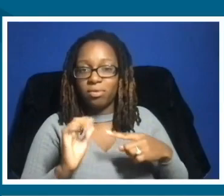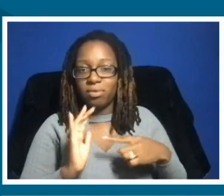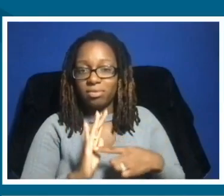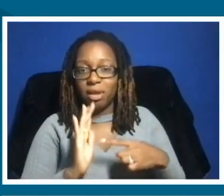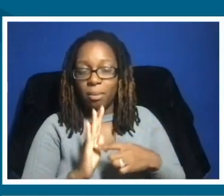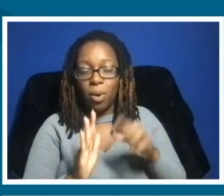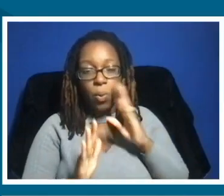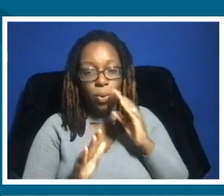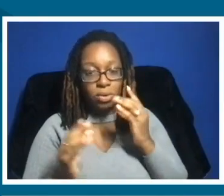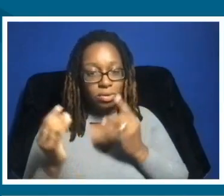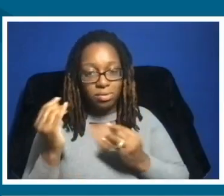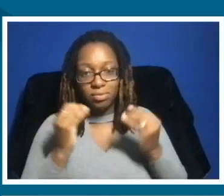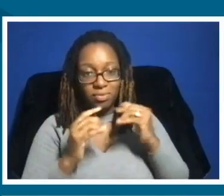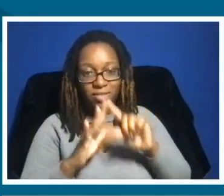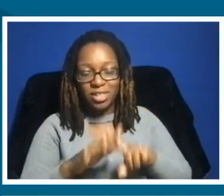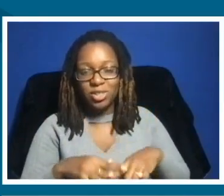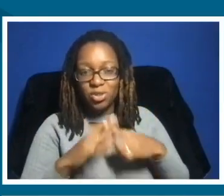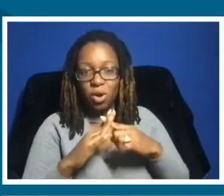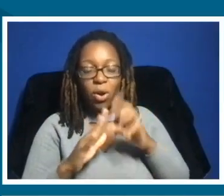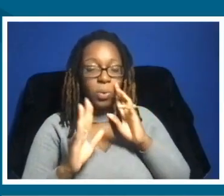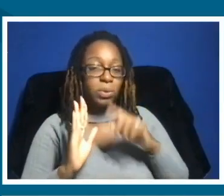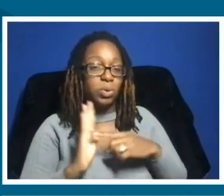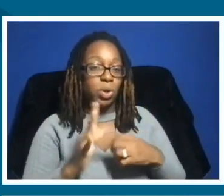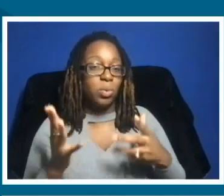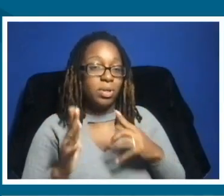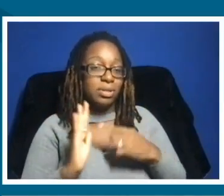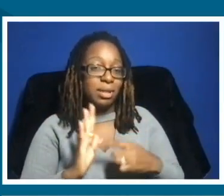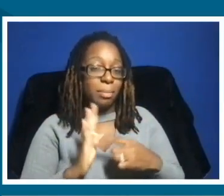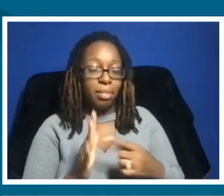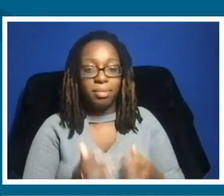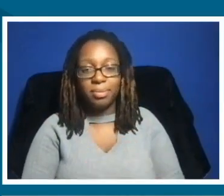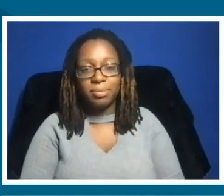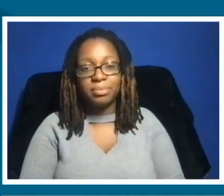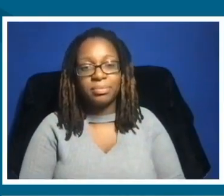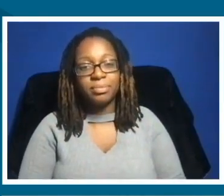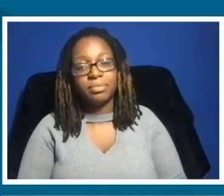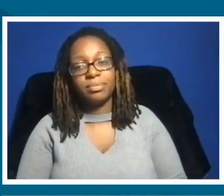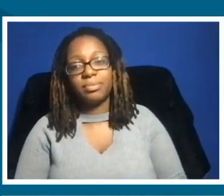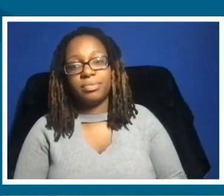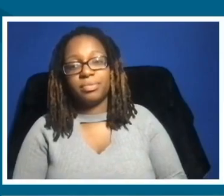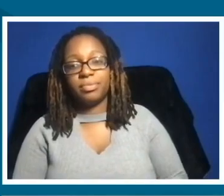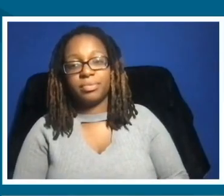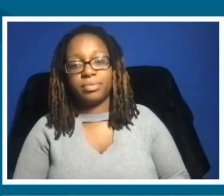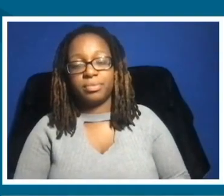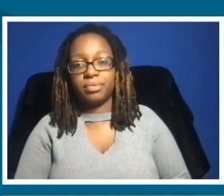started and show you what an example of what's possible and go to the next slide